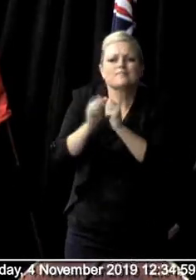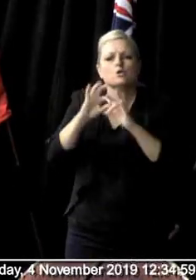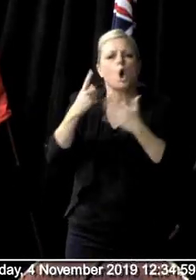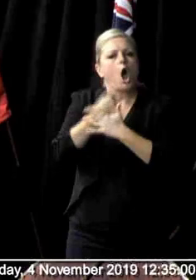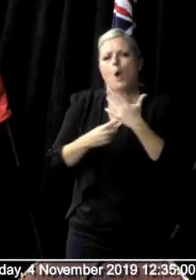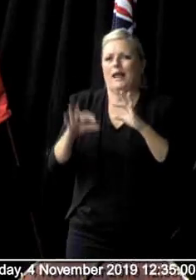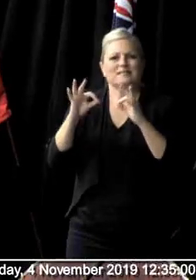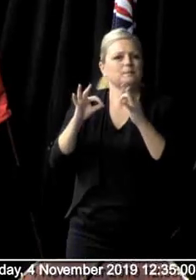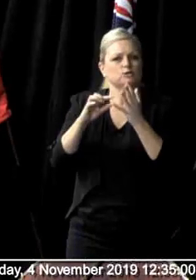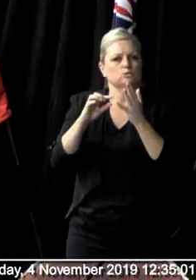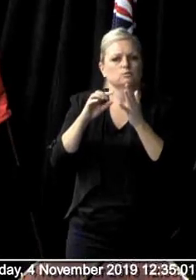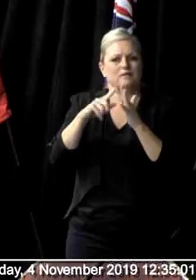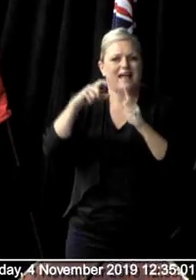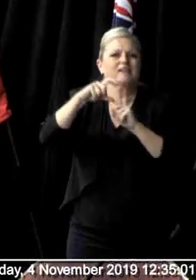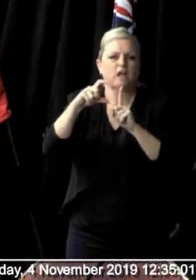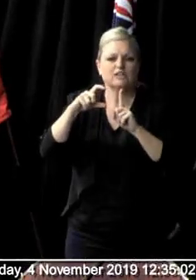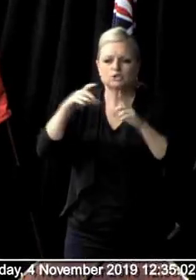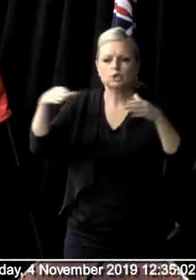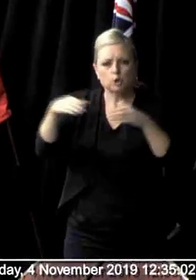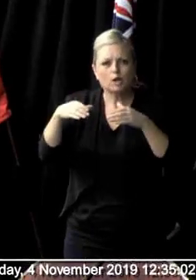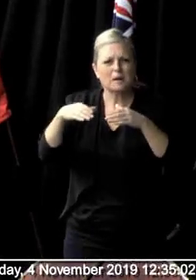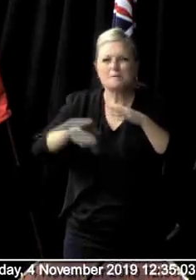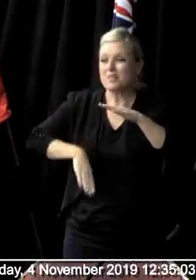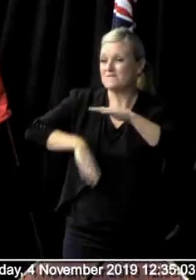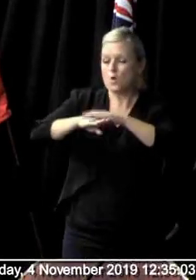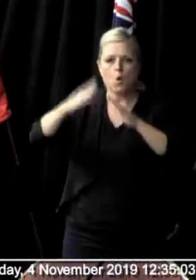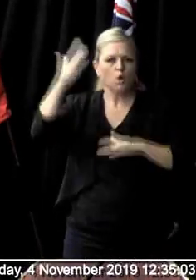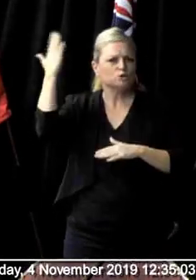the whole grade cohort was work, work together so that all the teachers